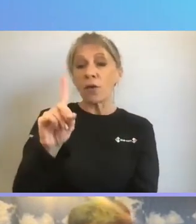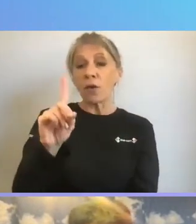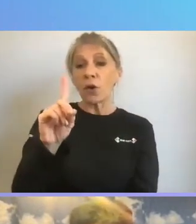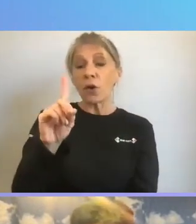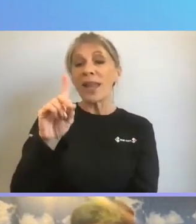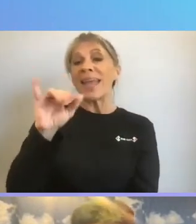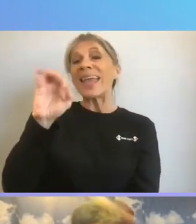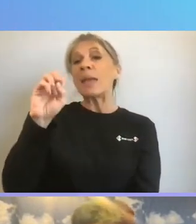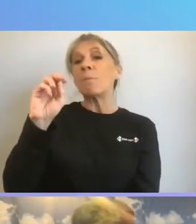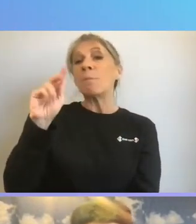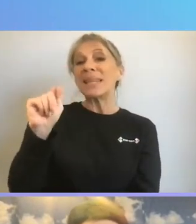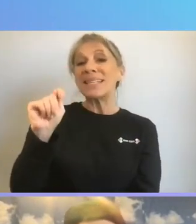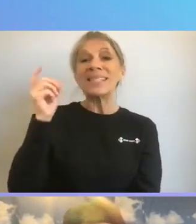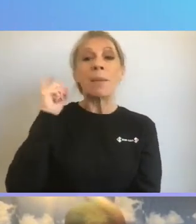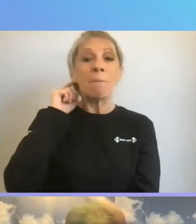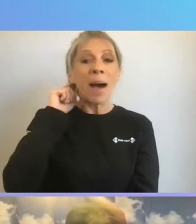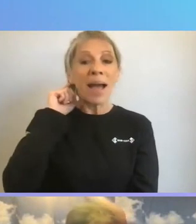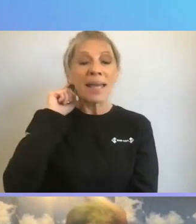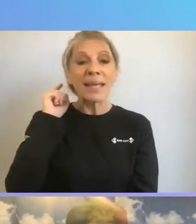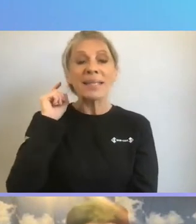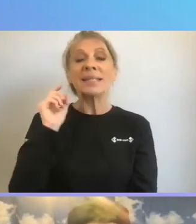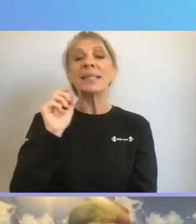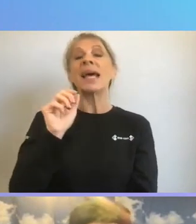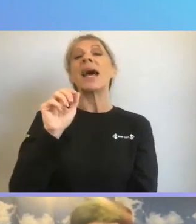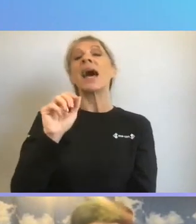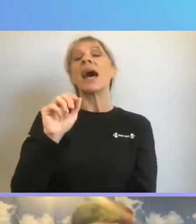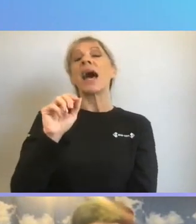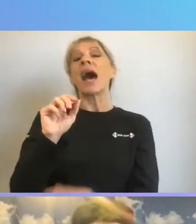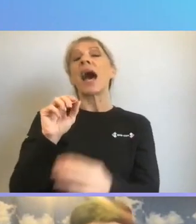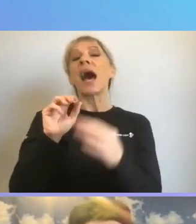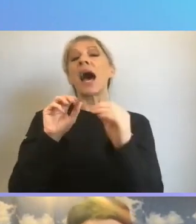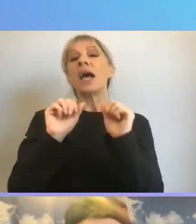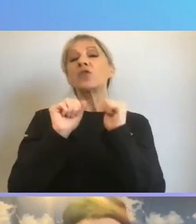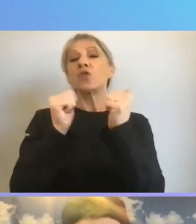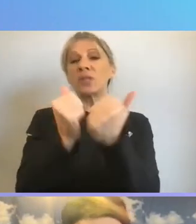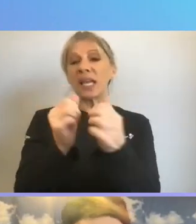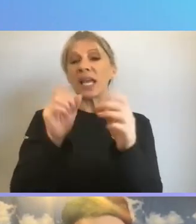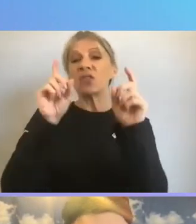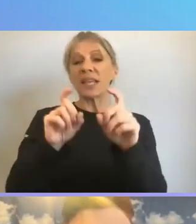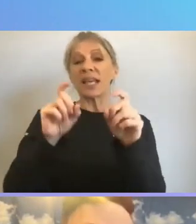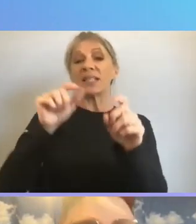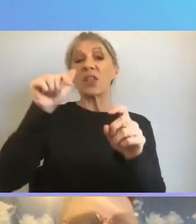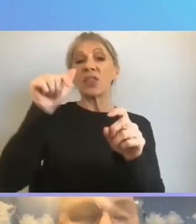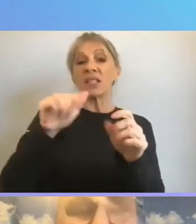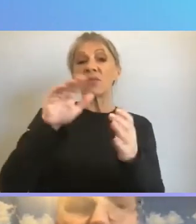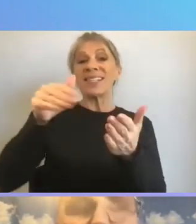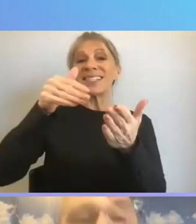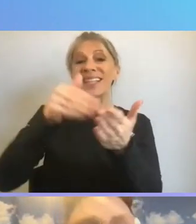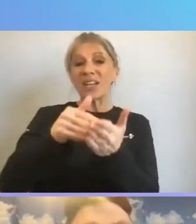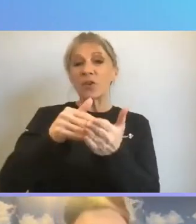uh, Association test. Uh, so this came out from the center on